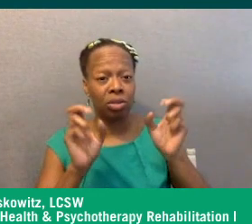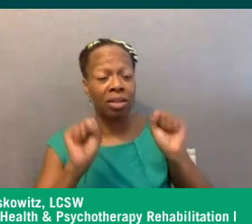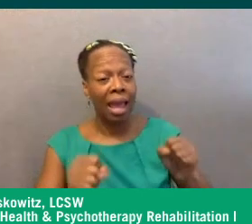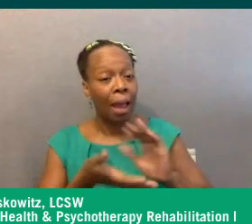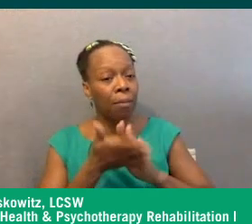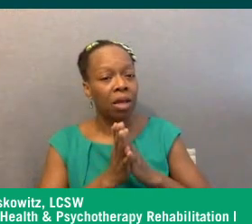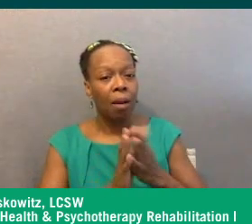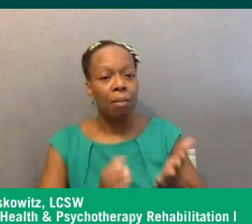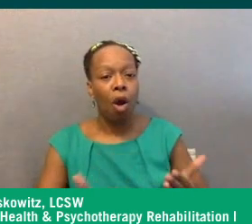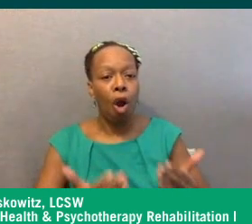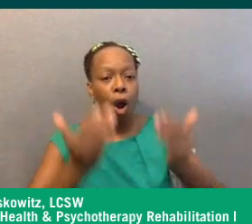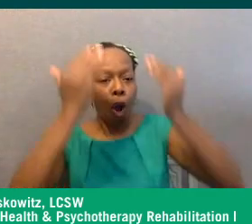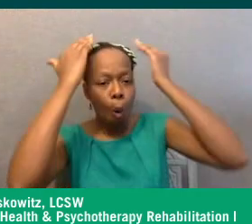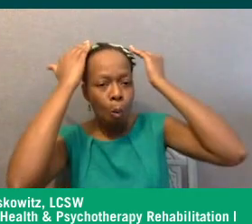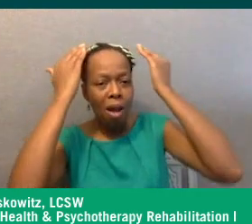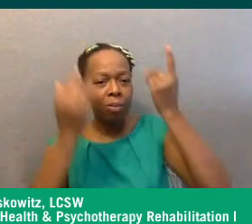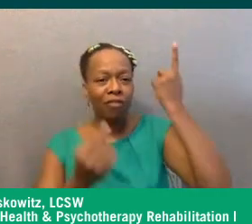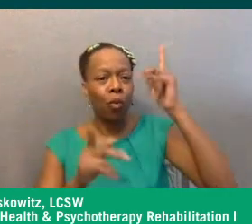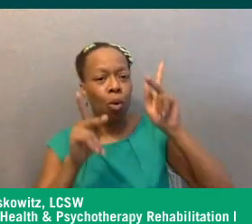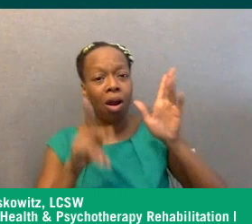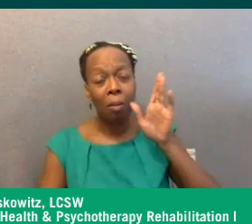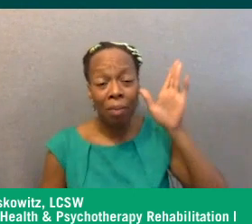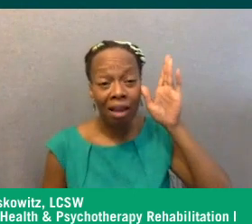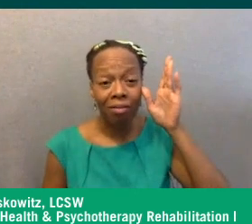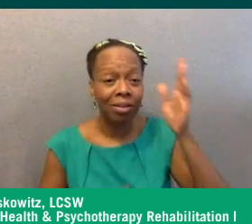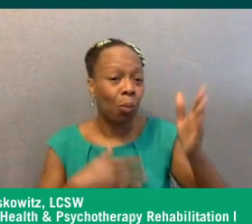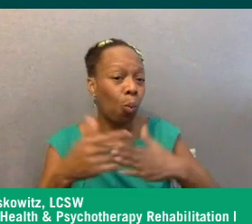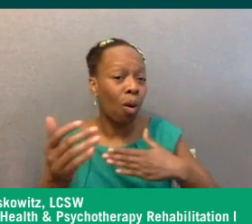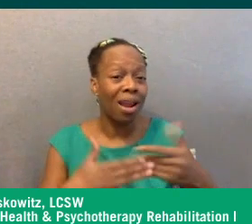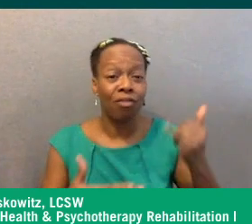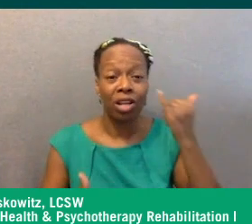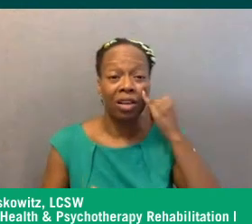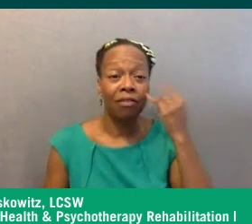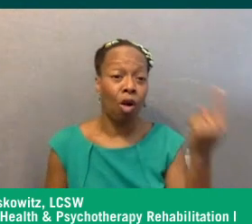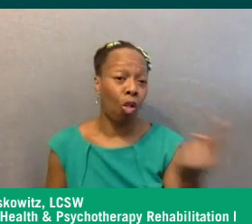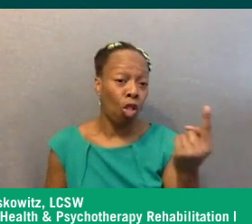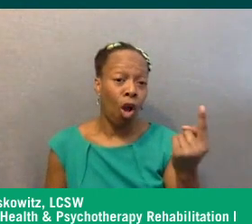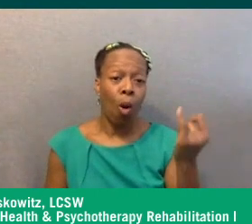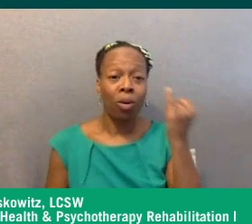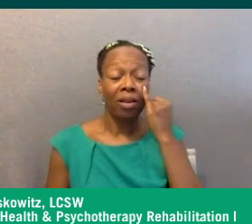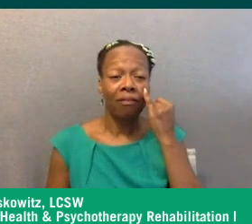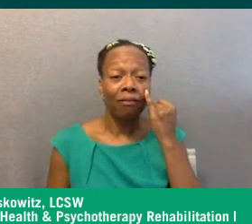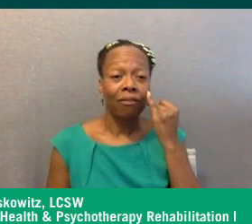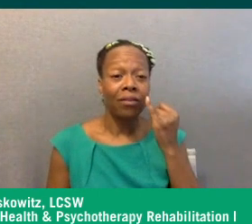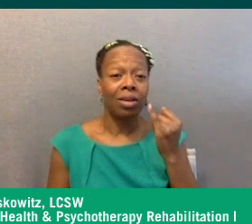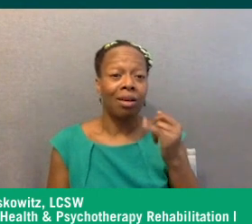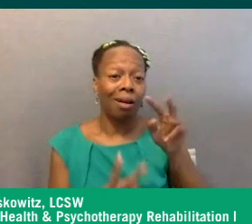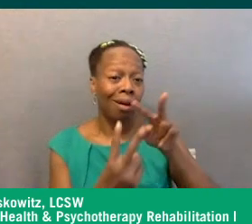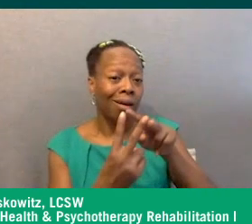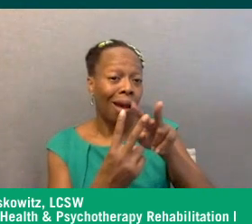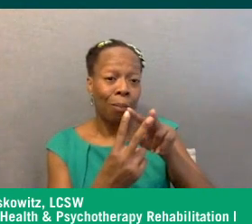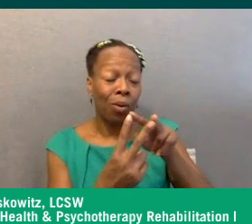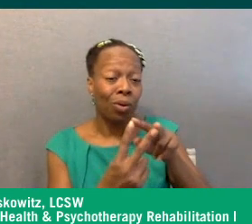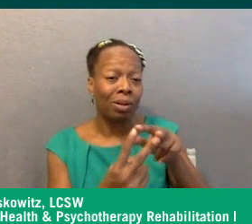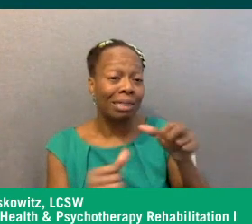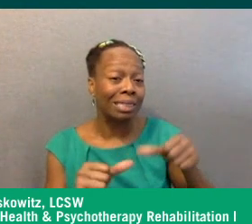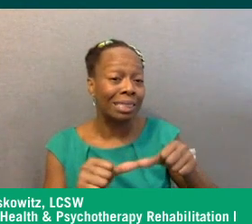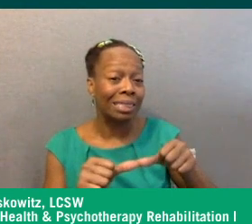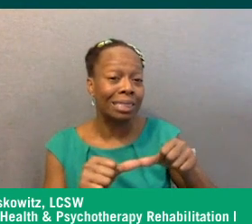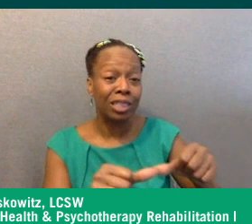even if you're a couple or more than two, to navigate all these different doctors and appointments and therapies.